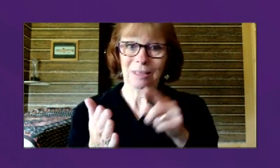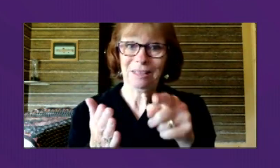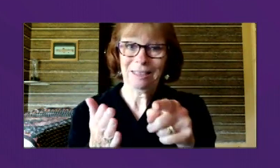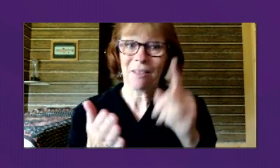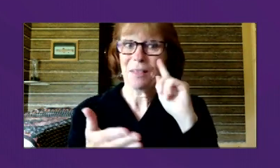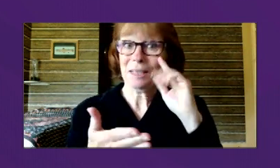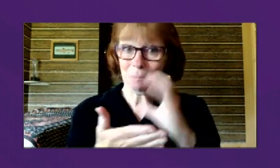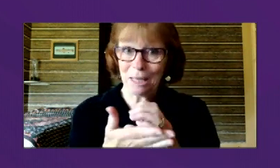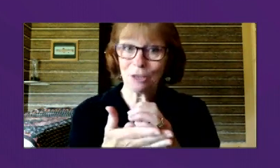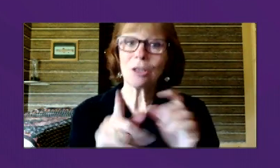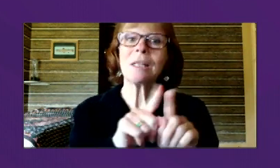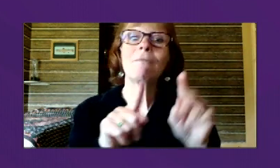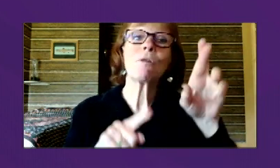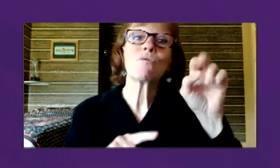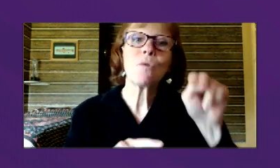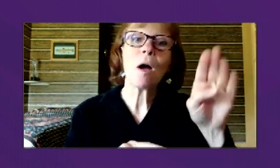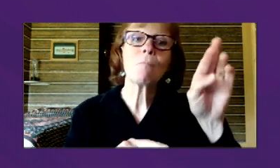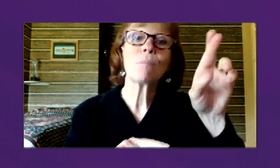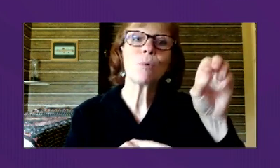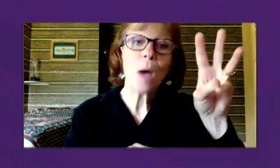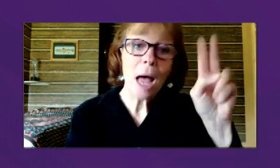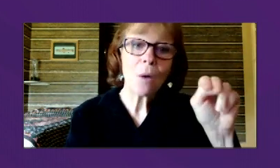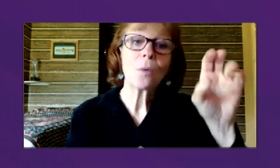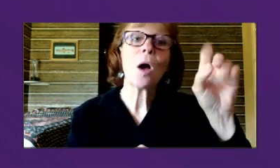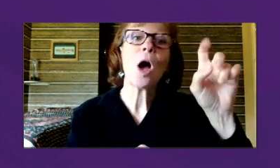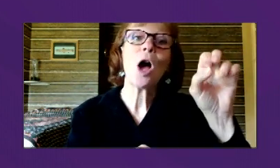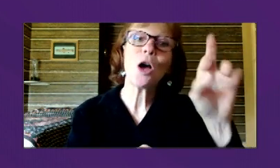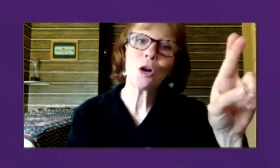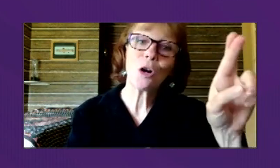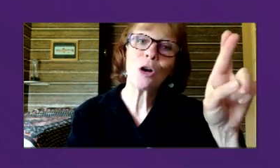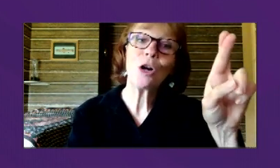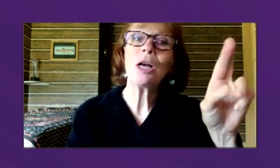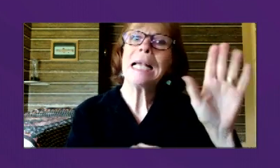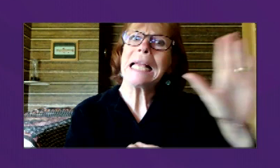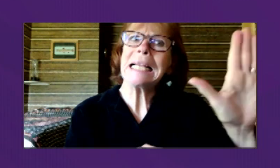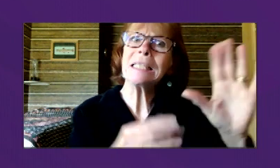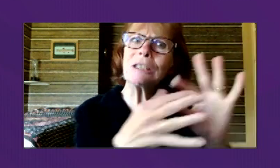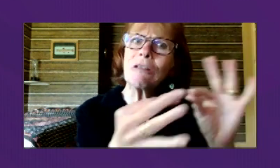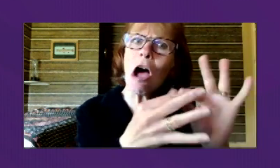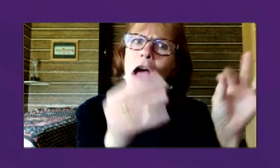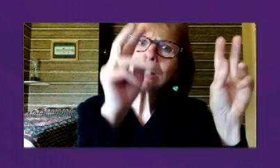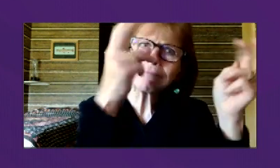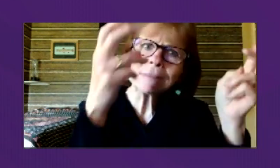Brownotter. And these are modern quotations from members of these nations. And this is another way